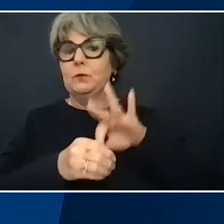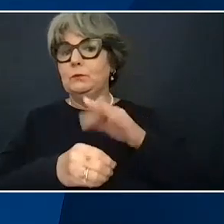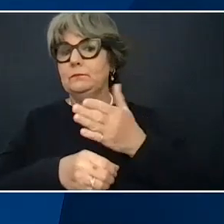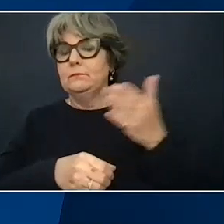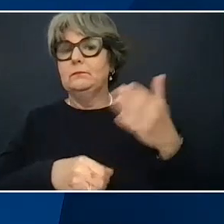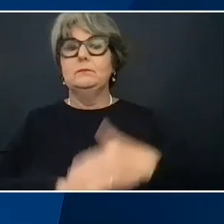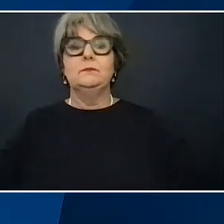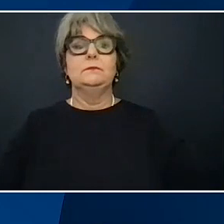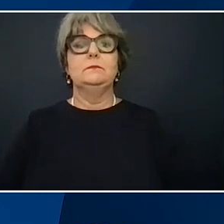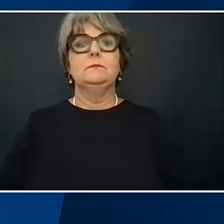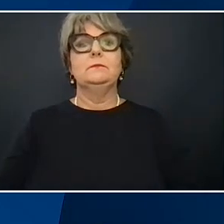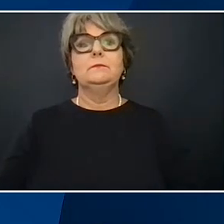Can I see a show of thumbs?